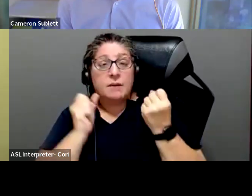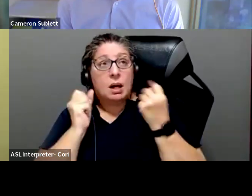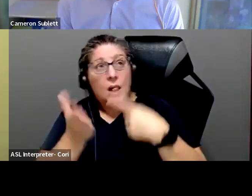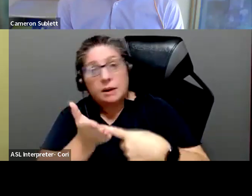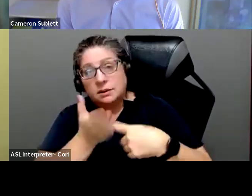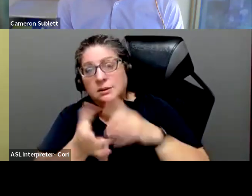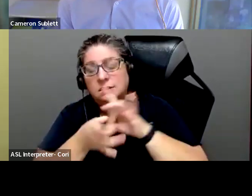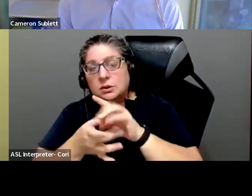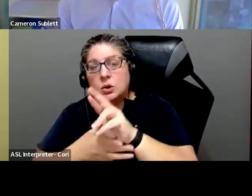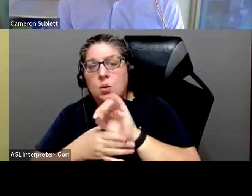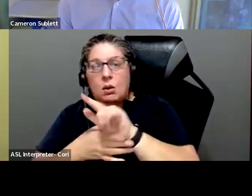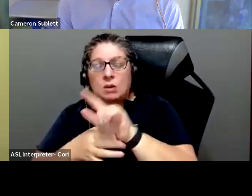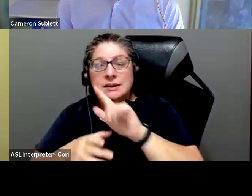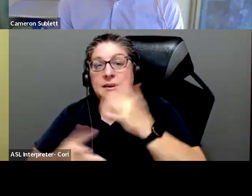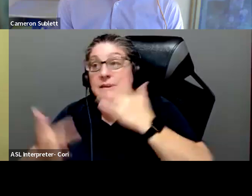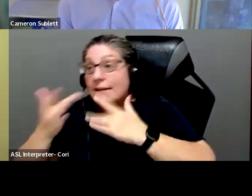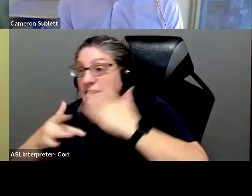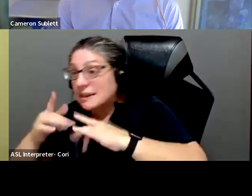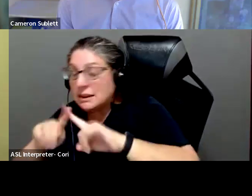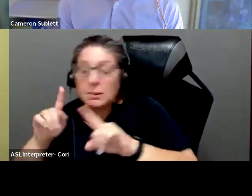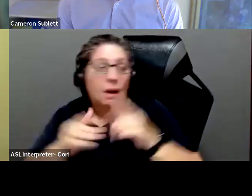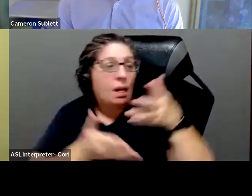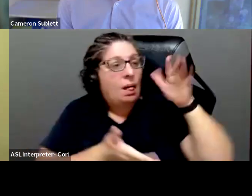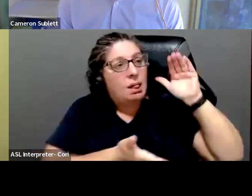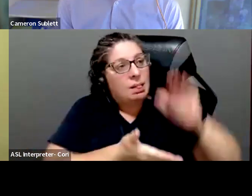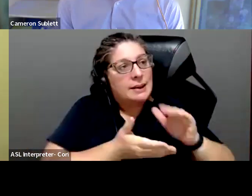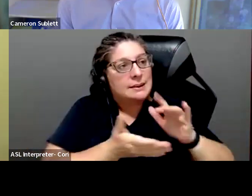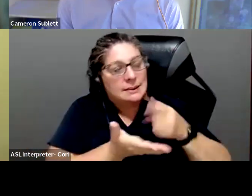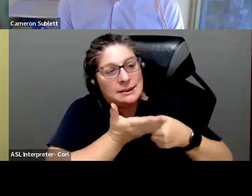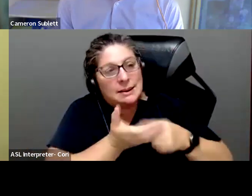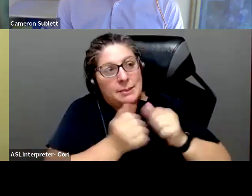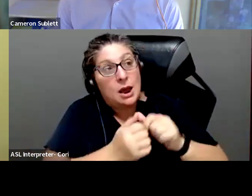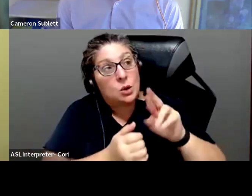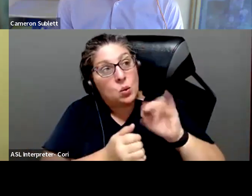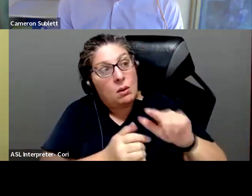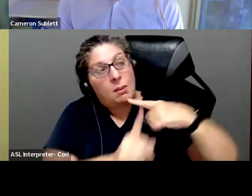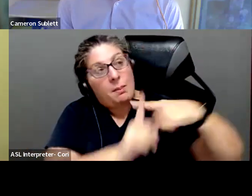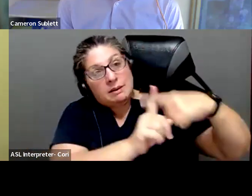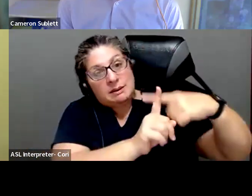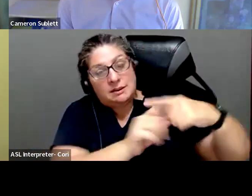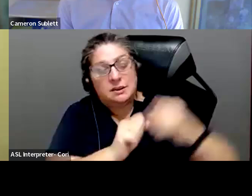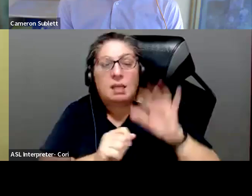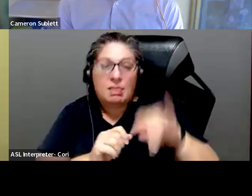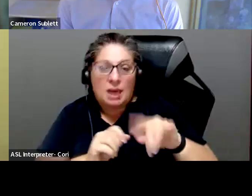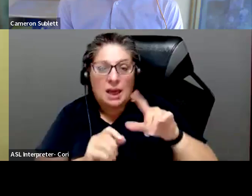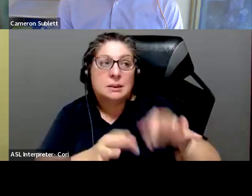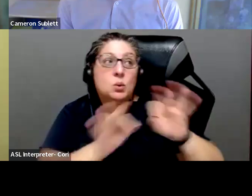around rural deficits. But there is less definition around rural assets and that is an important component that needs to be a part of this conversation.